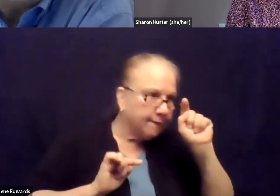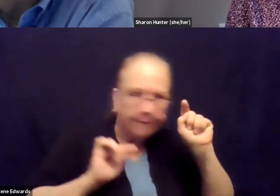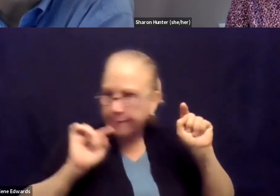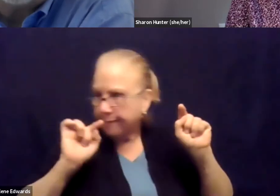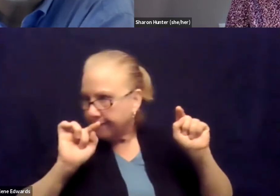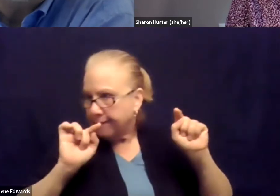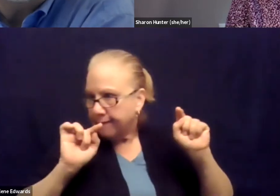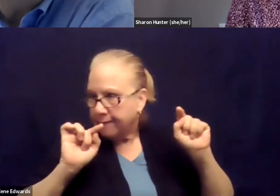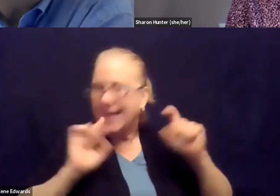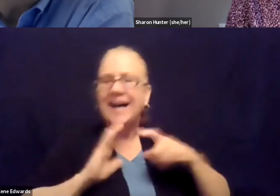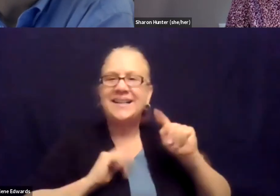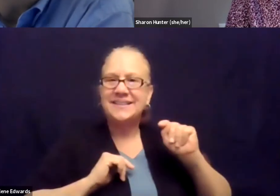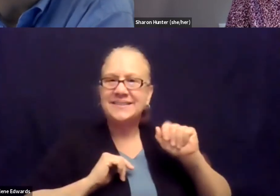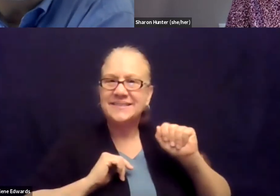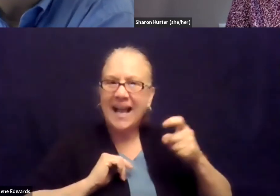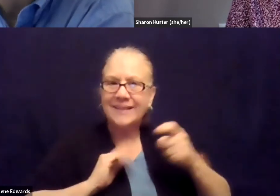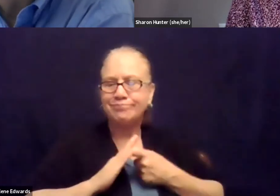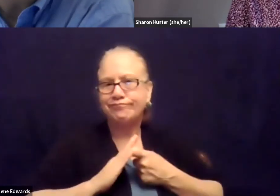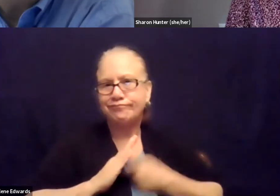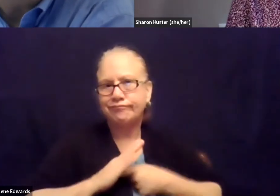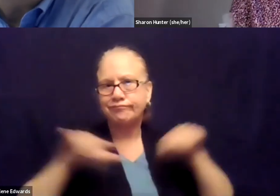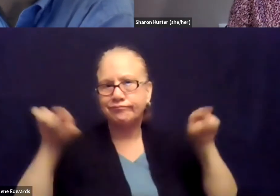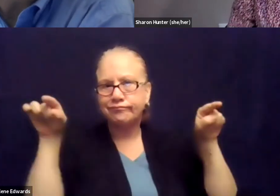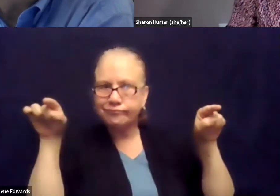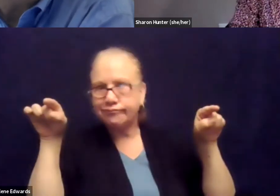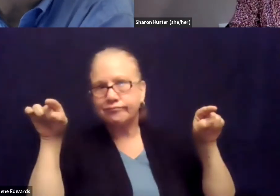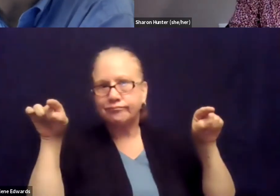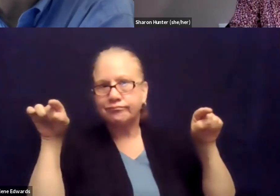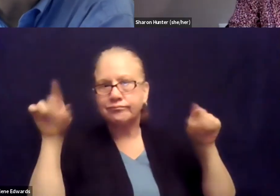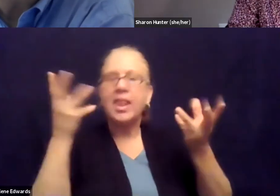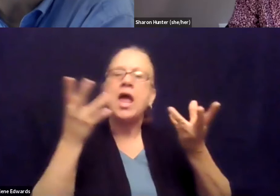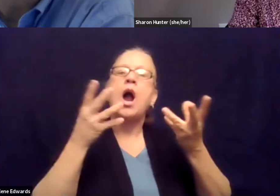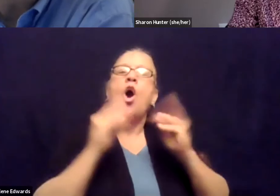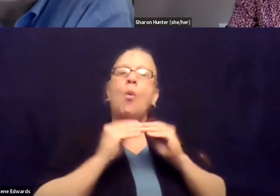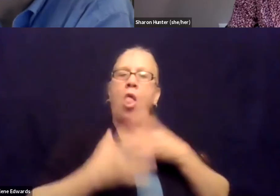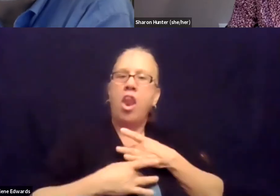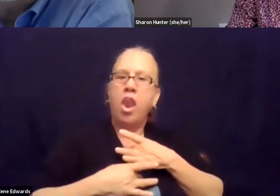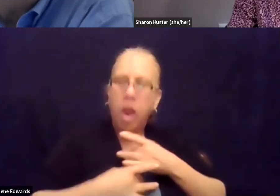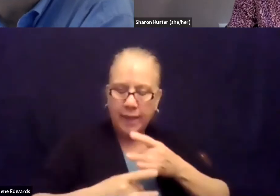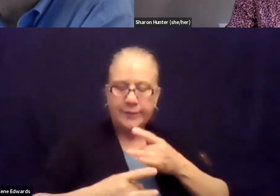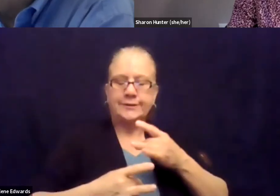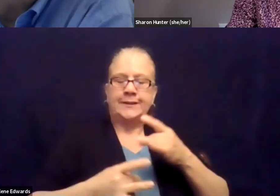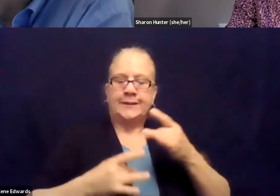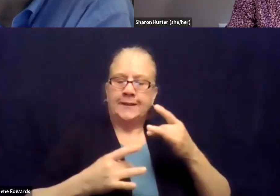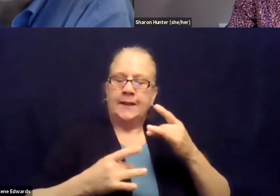tax status, more interested in the fact that arts serve every community and every person in